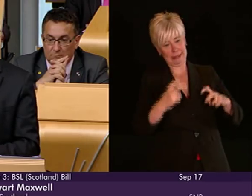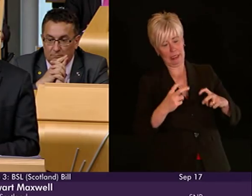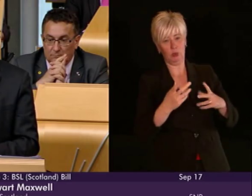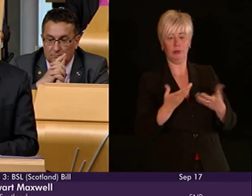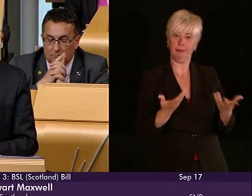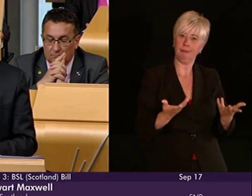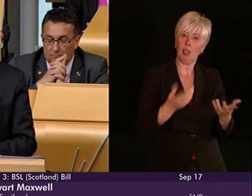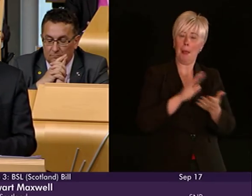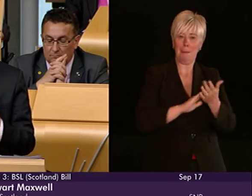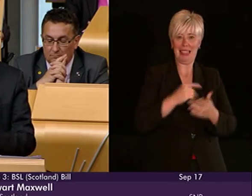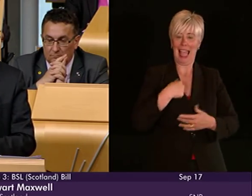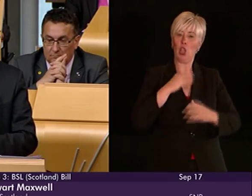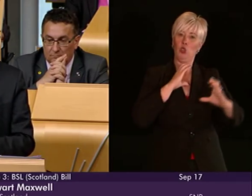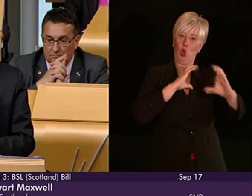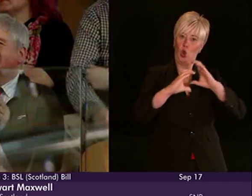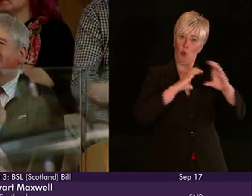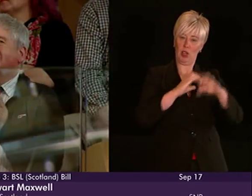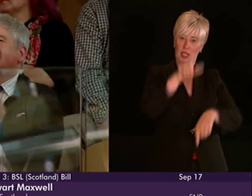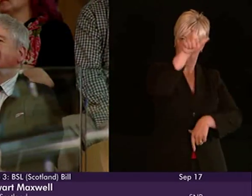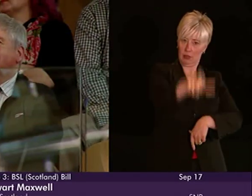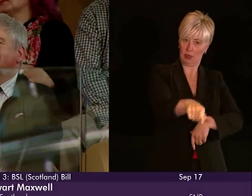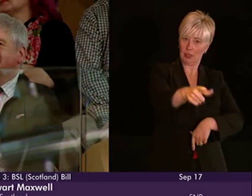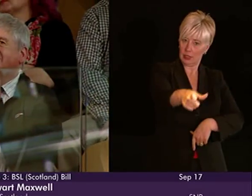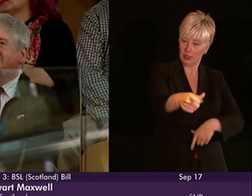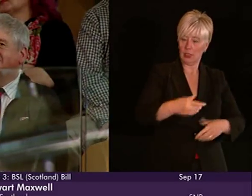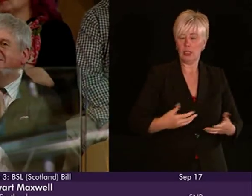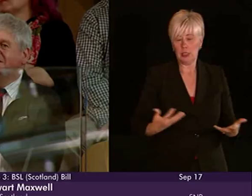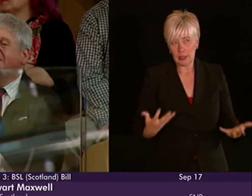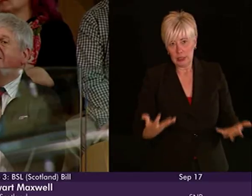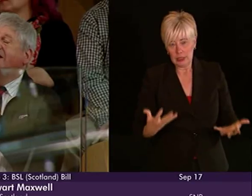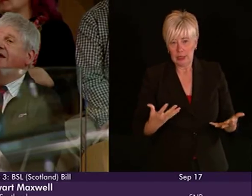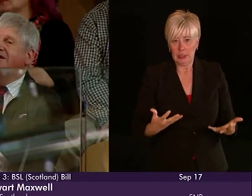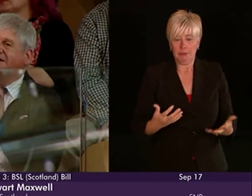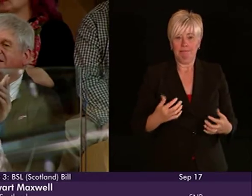constituent and I could speak to and understand each other and could make sure that he got